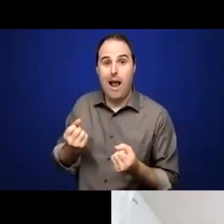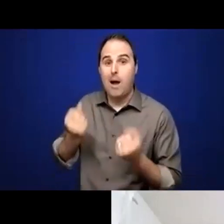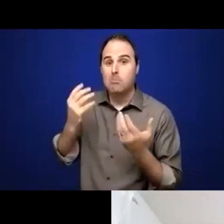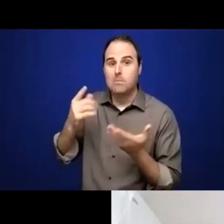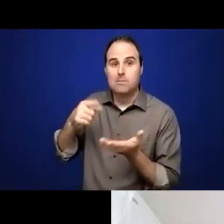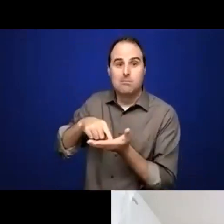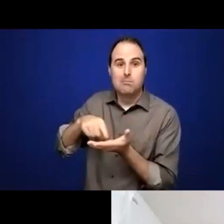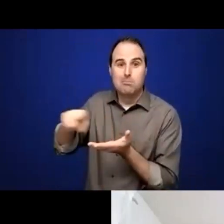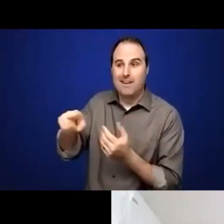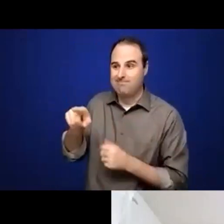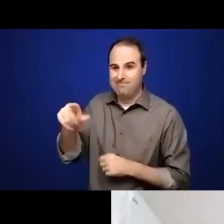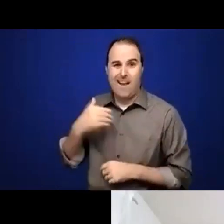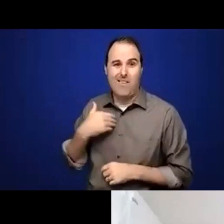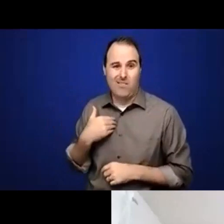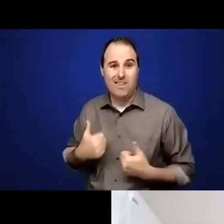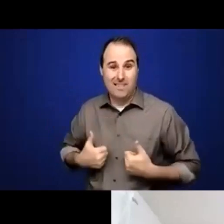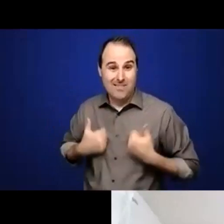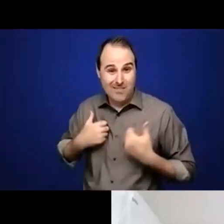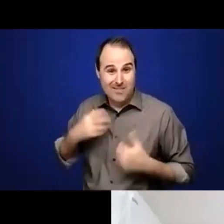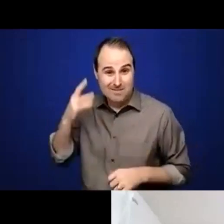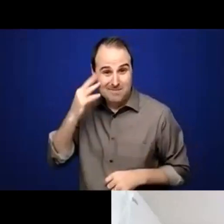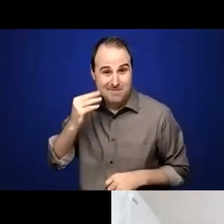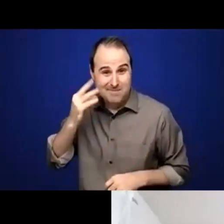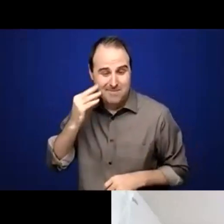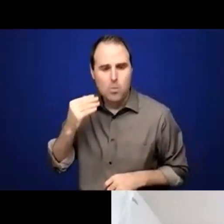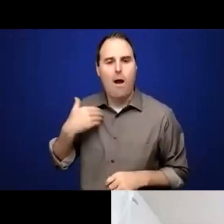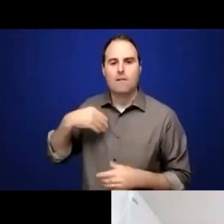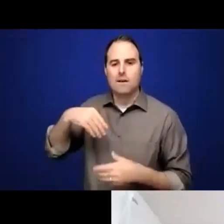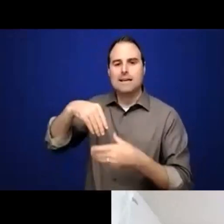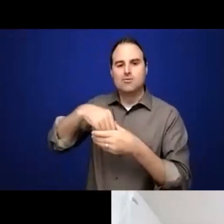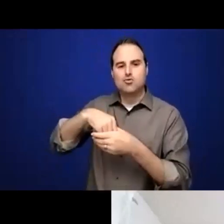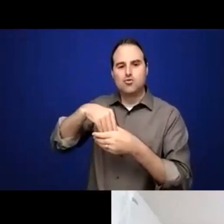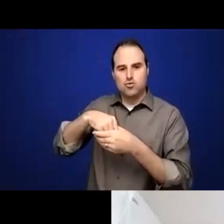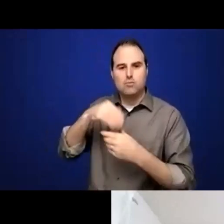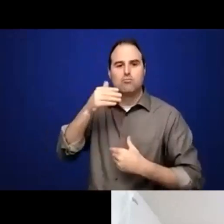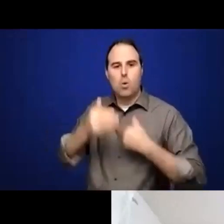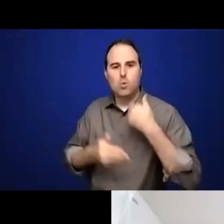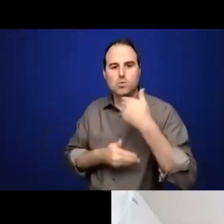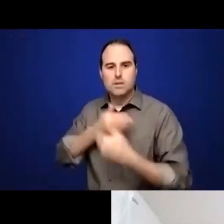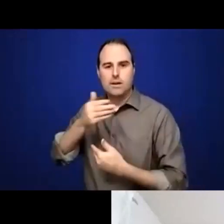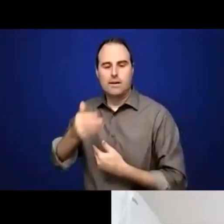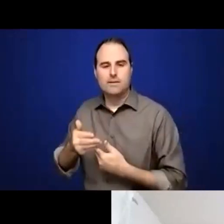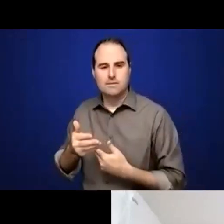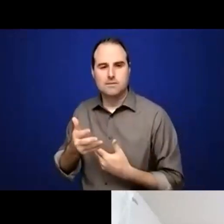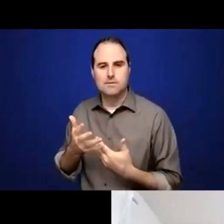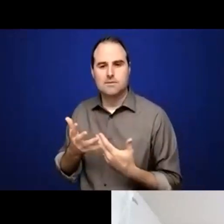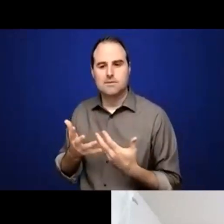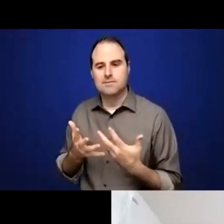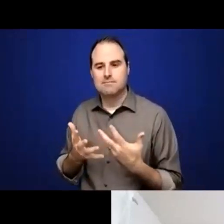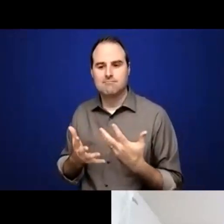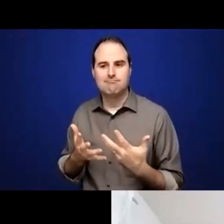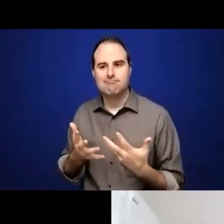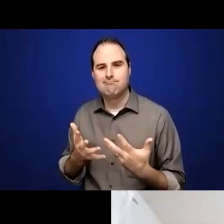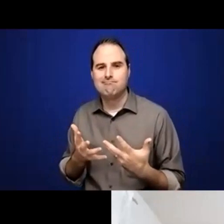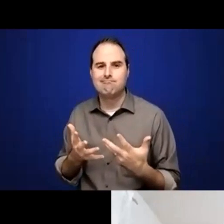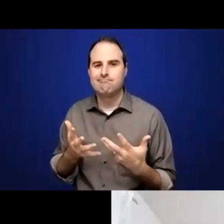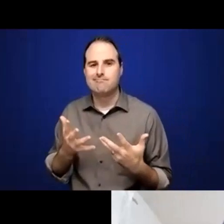And we do have an internal process that's kind of decided by people with lived experience